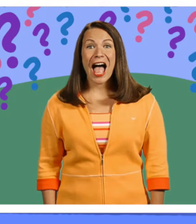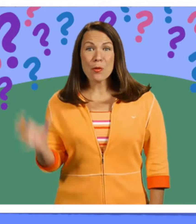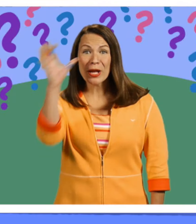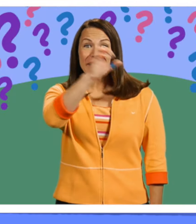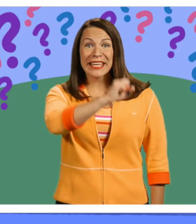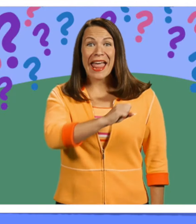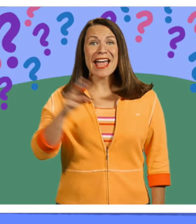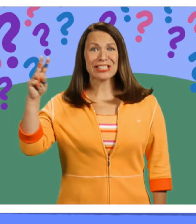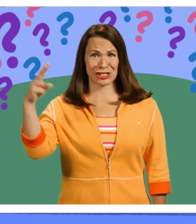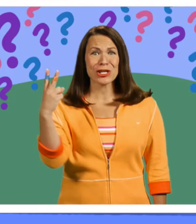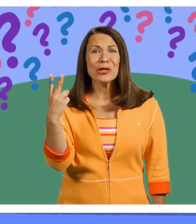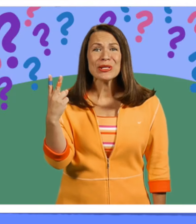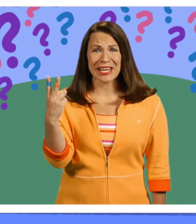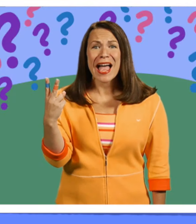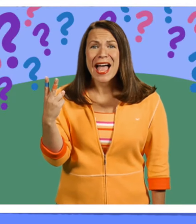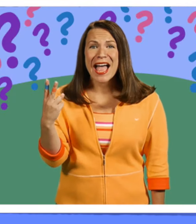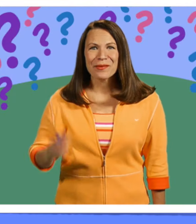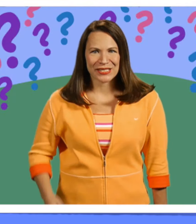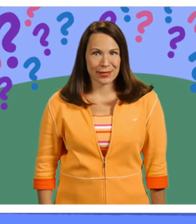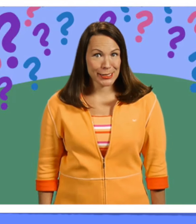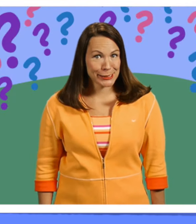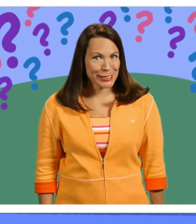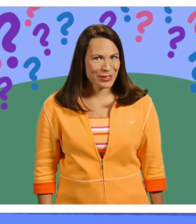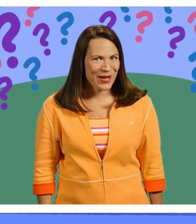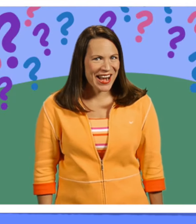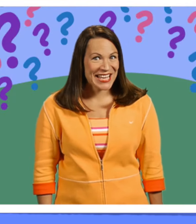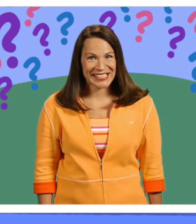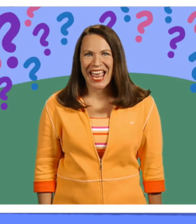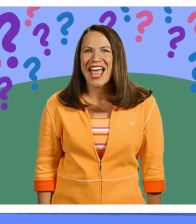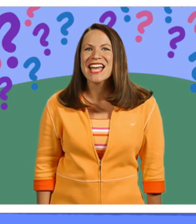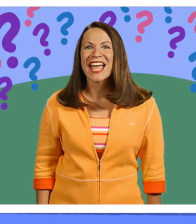I will guess 2 times This is what I say: